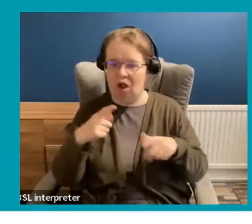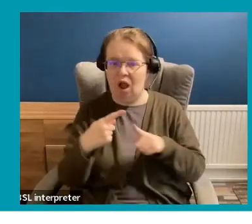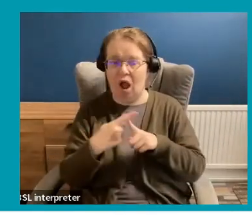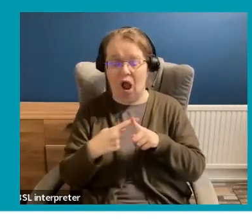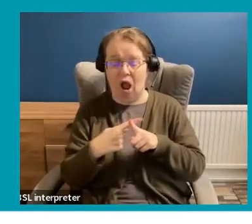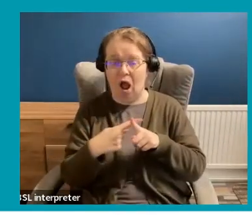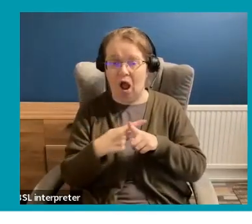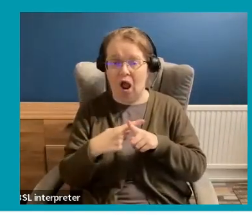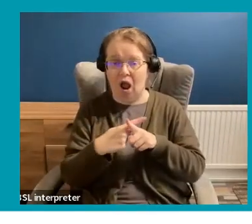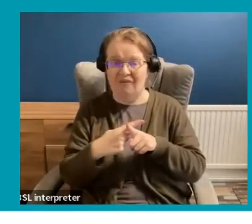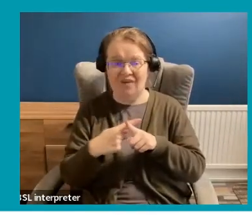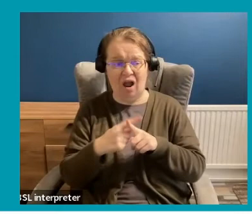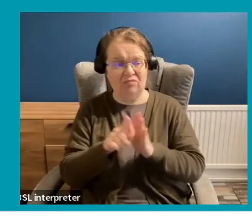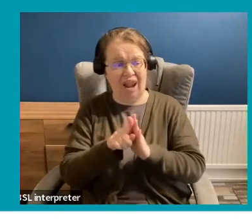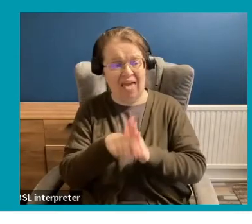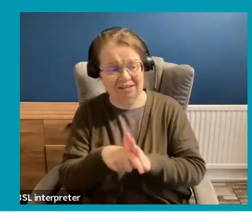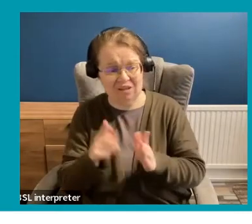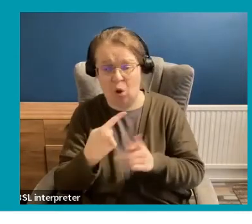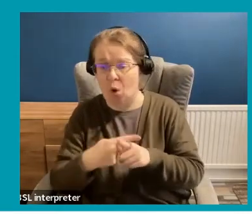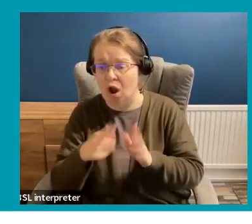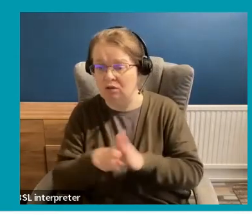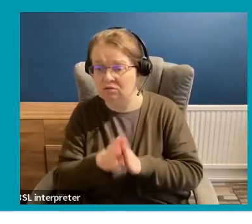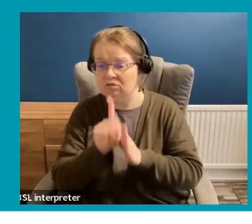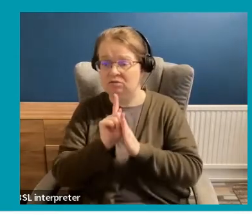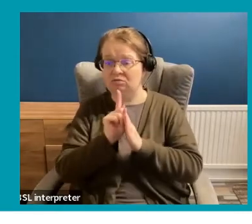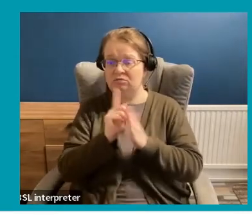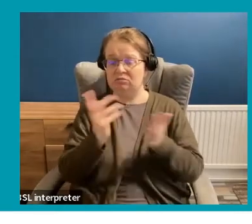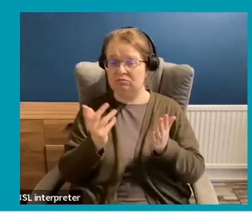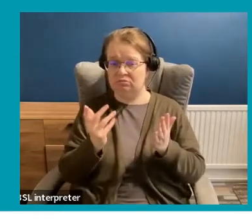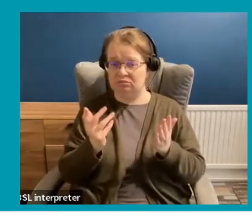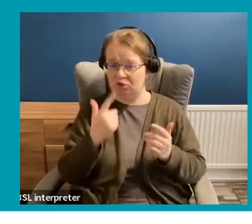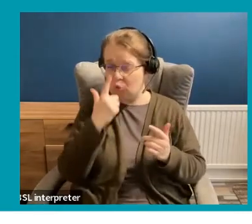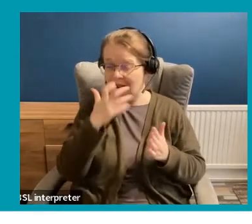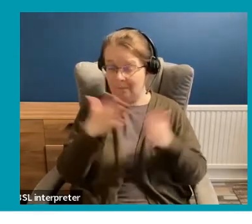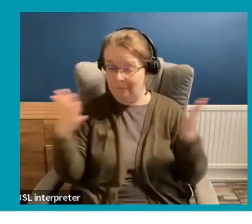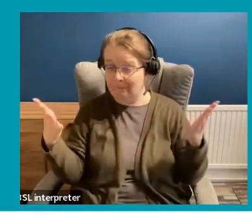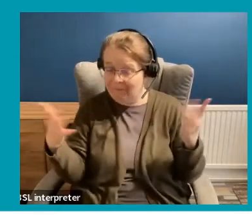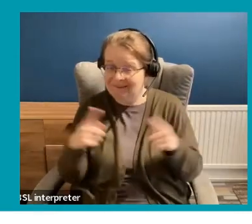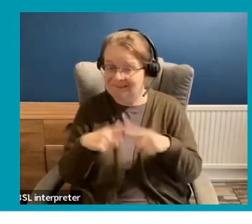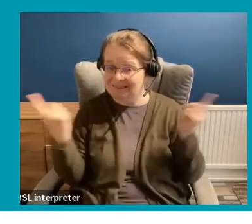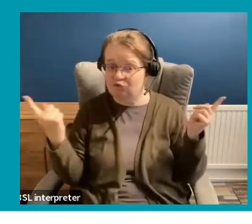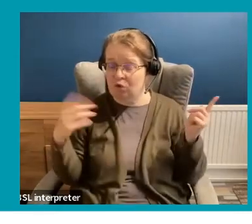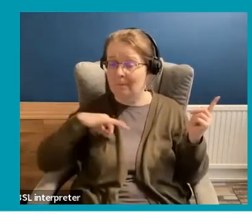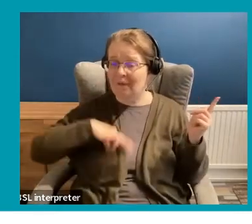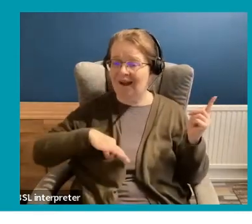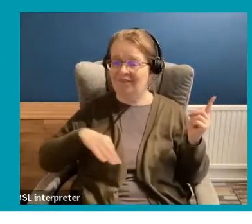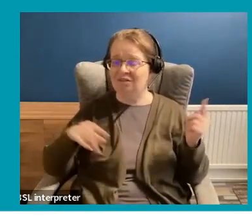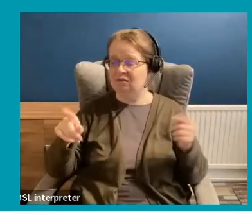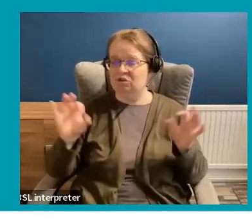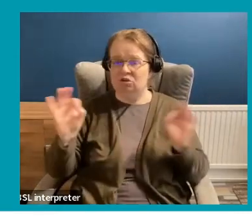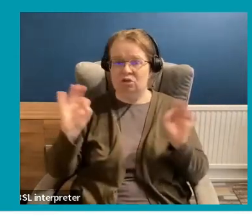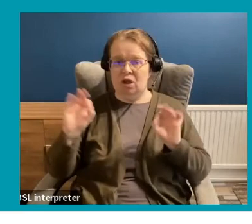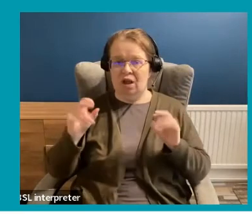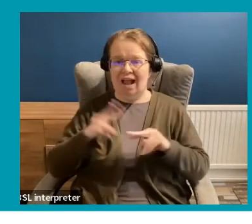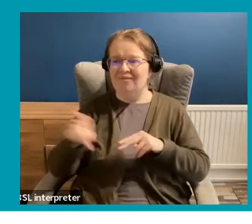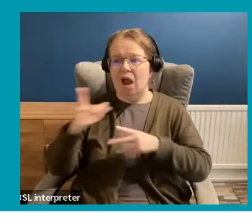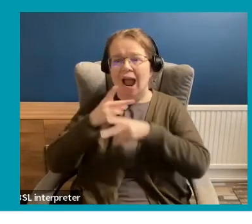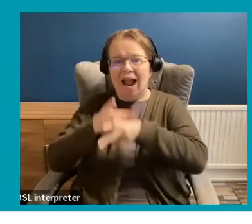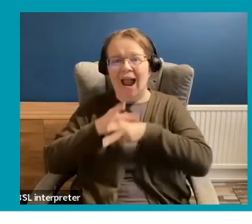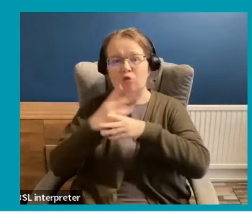Having people start half an hour earlier or late can be huge benefit to them if they have caring responsibilities, for instance.